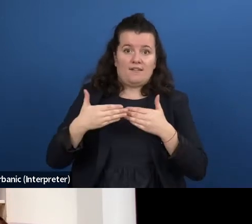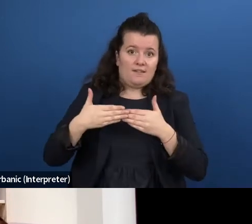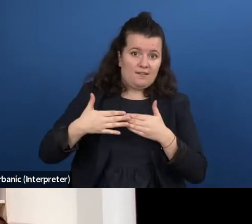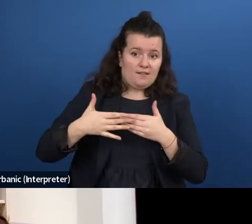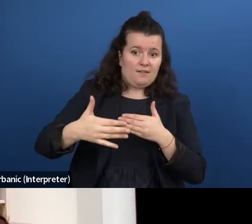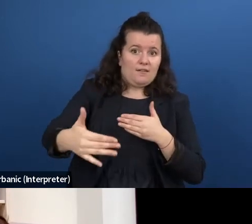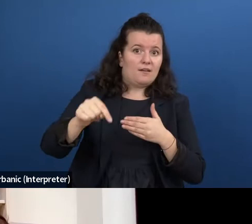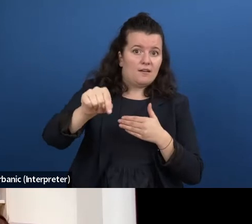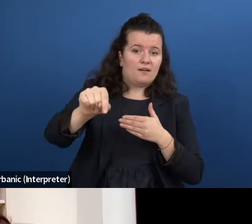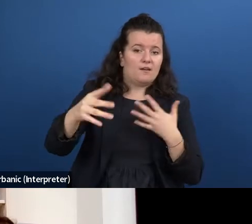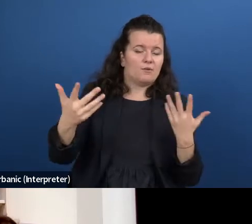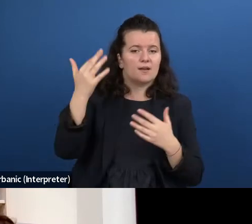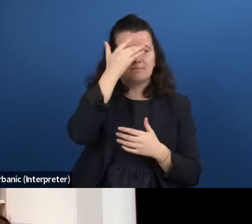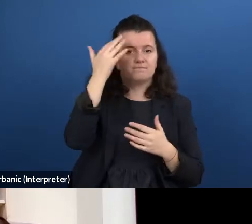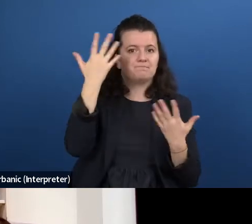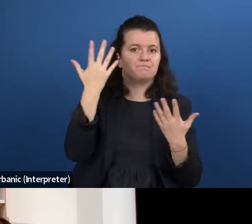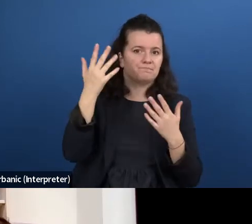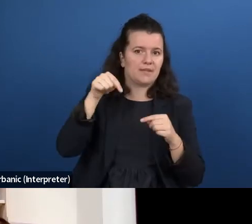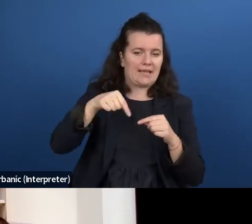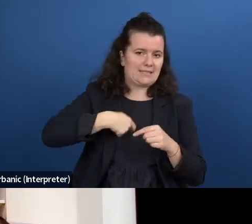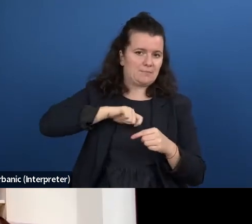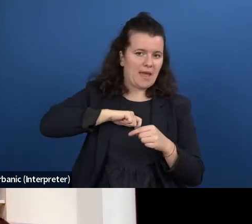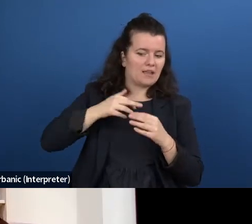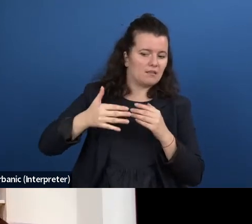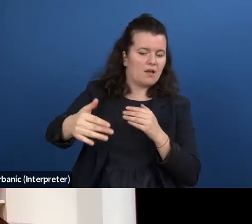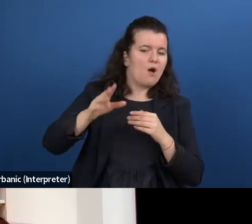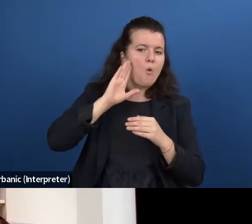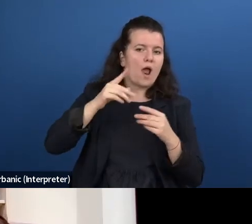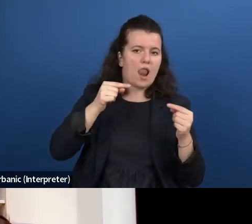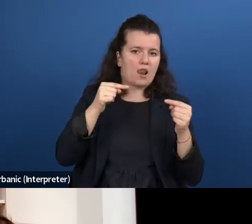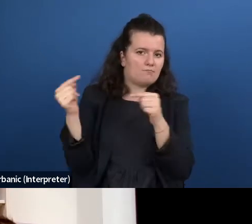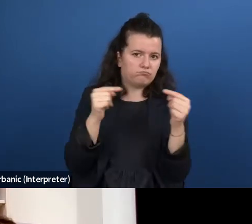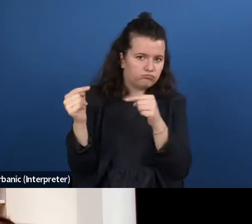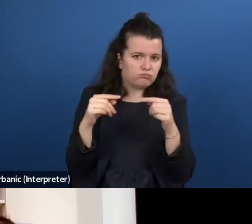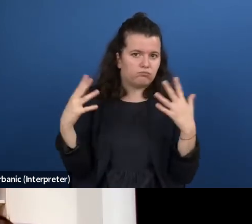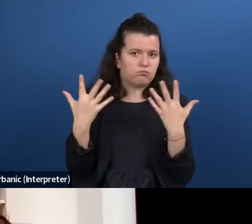We need to focus on the causes, the devastating effects and the victims